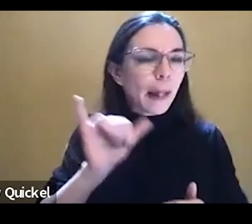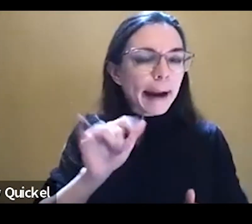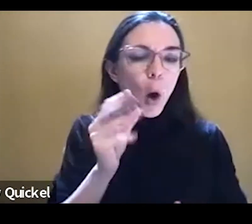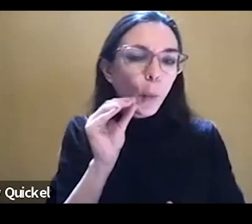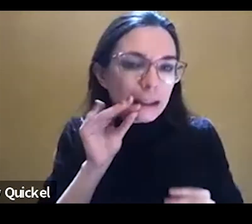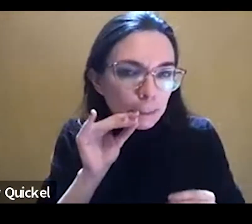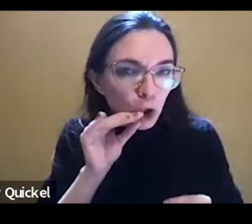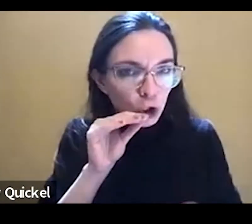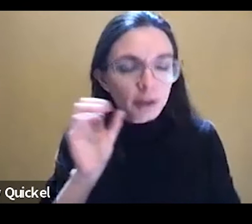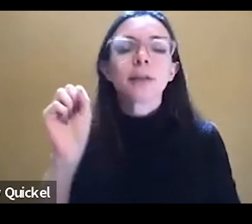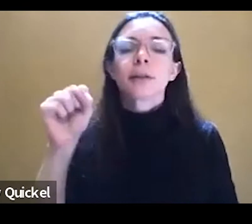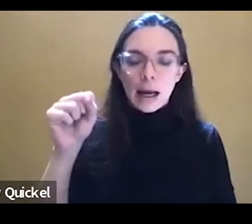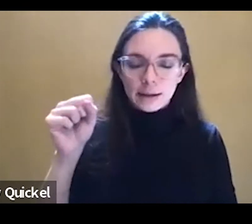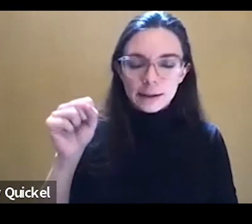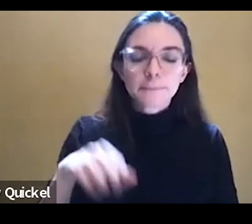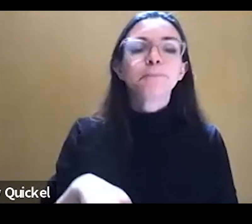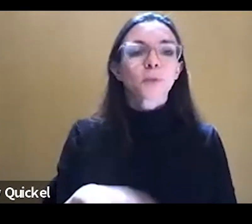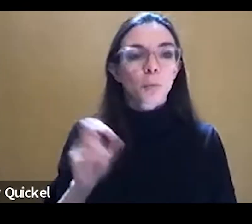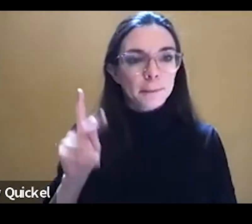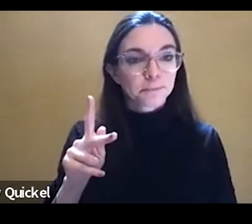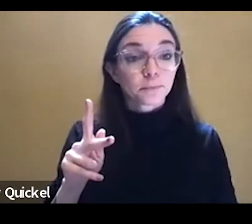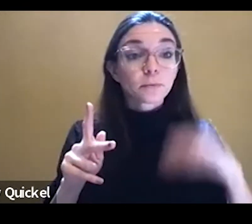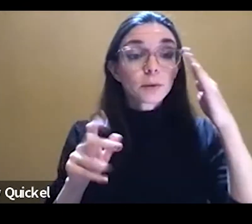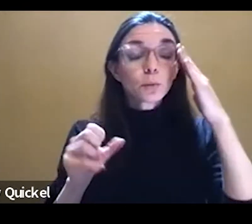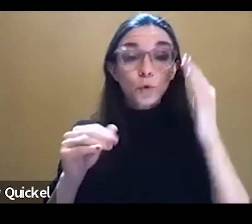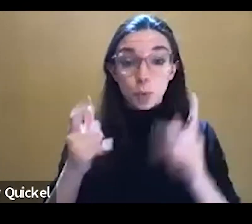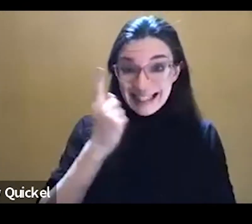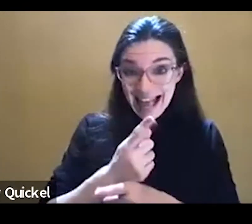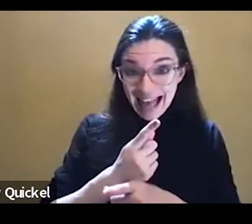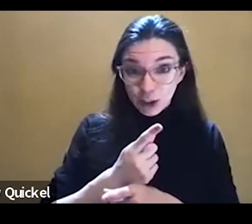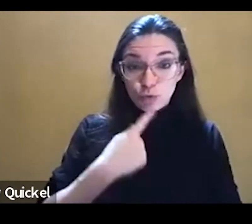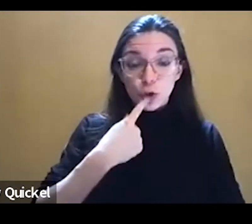"Yes." Okay. So is it accurate to say that at this stage you